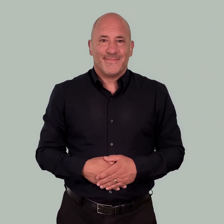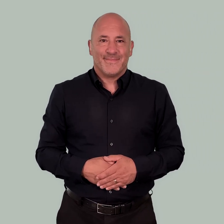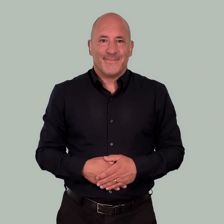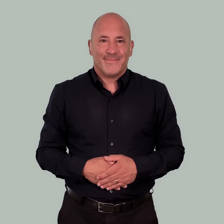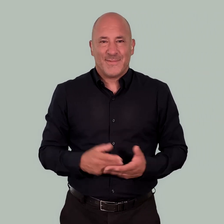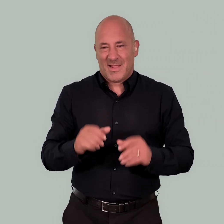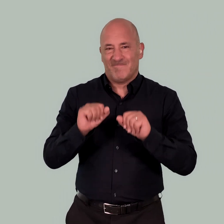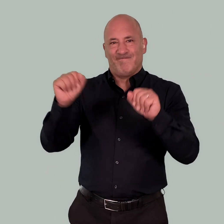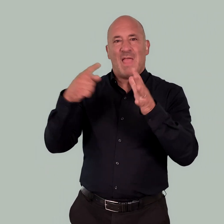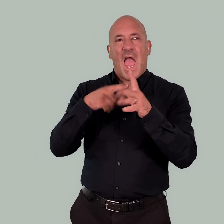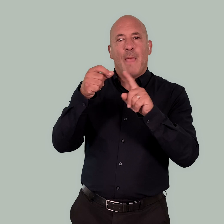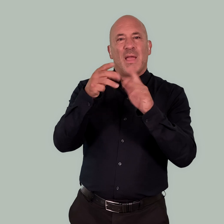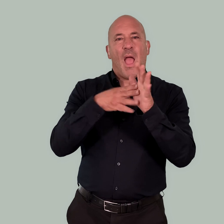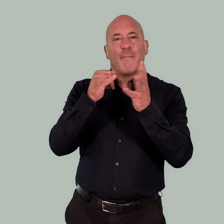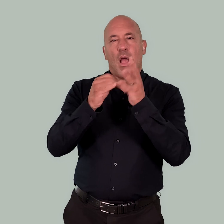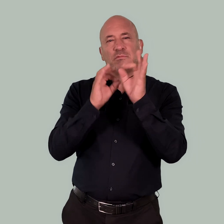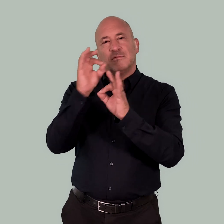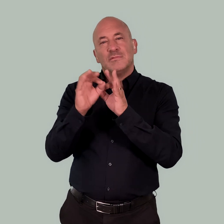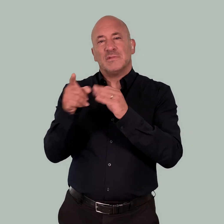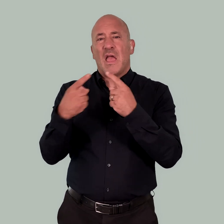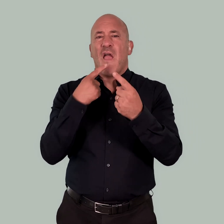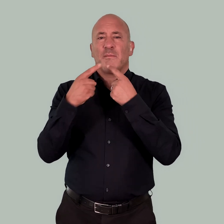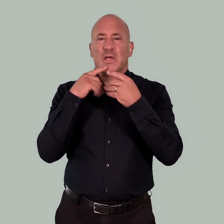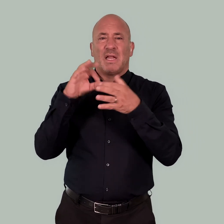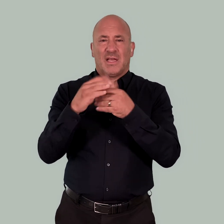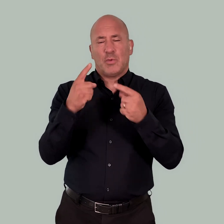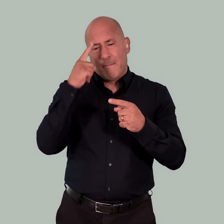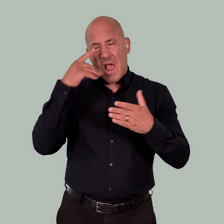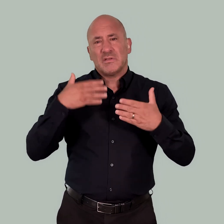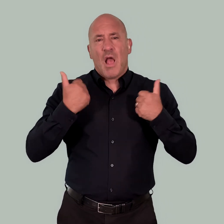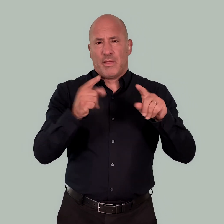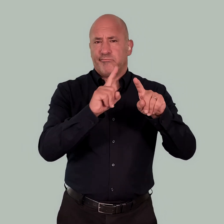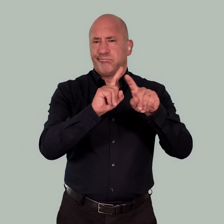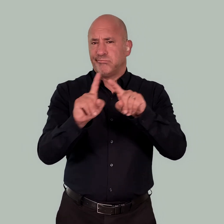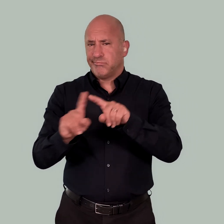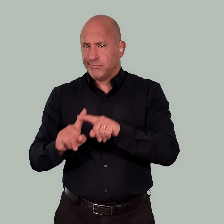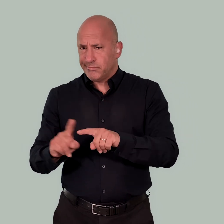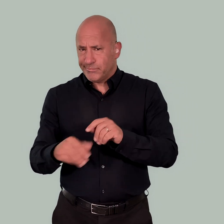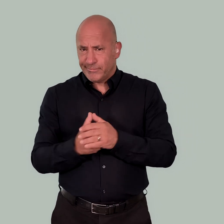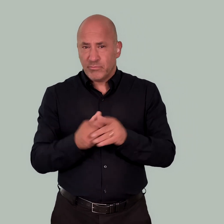2.25 The APMS provides information on different types of mental health condition.